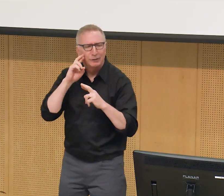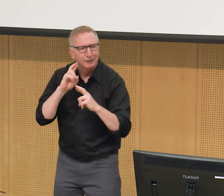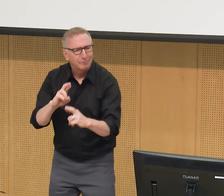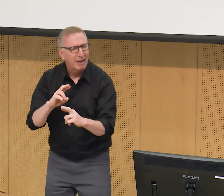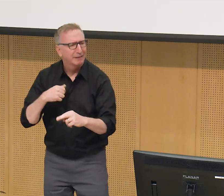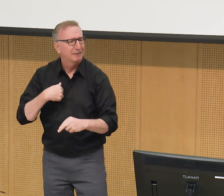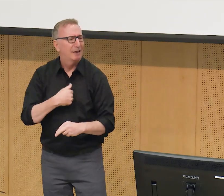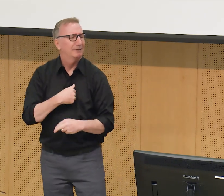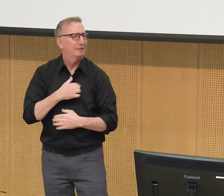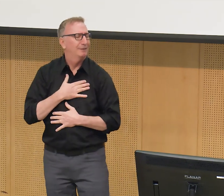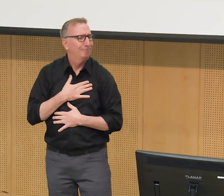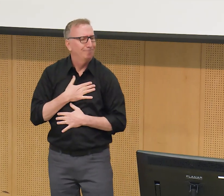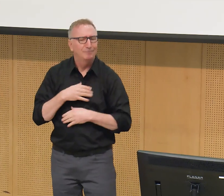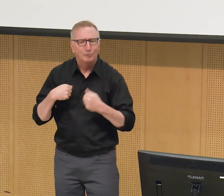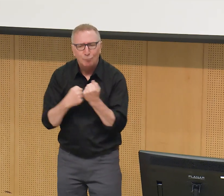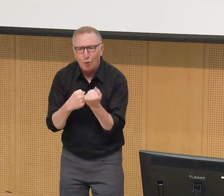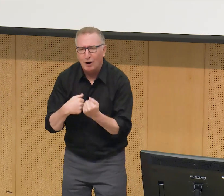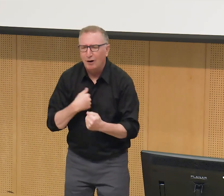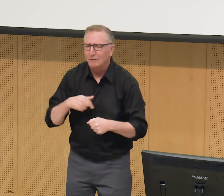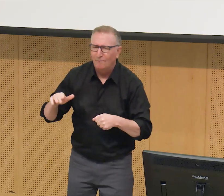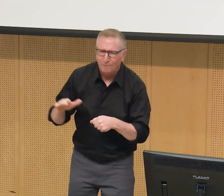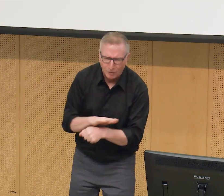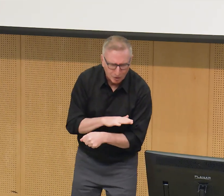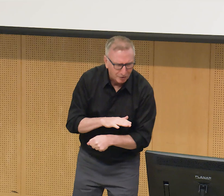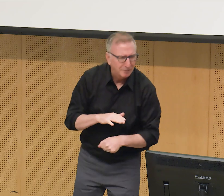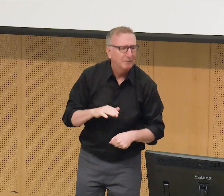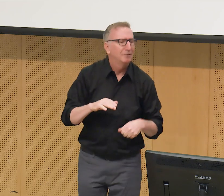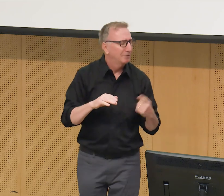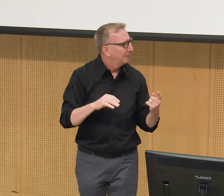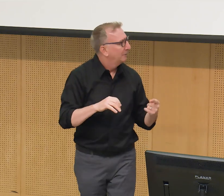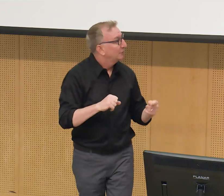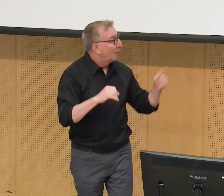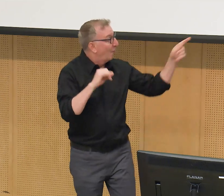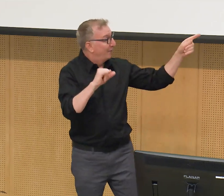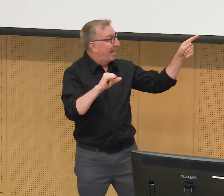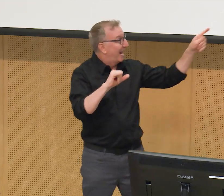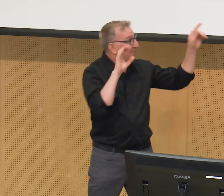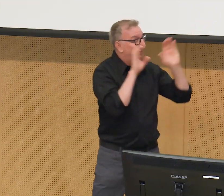who cherish and respect the love that we have for one another and they all support us fully.